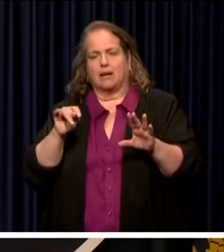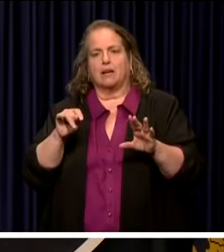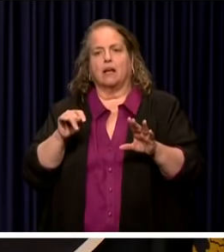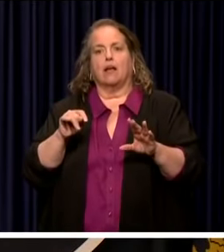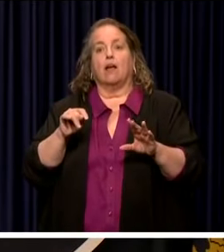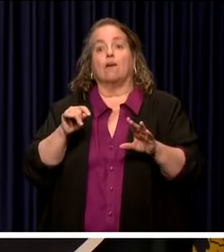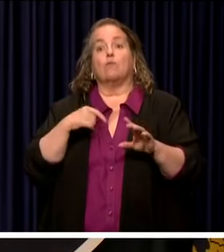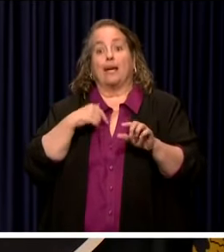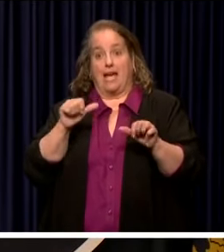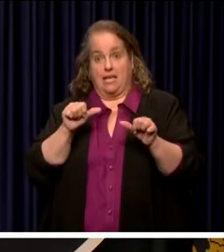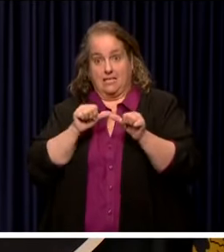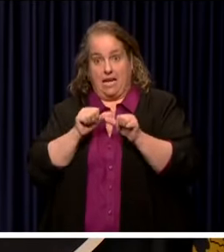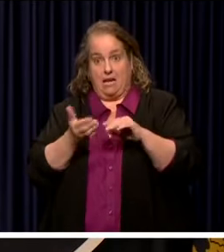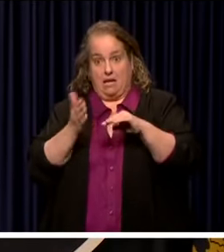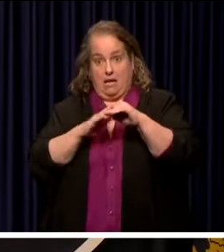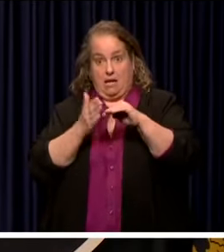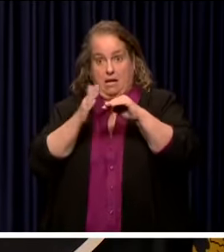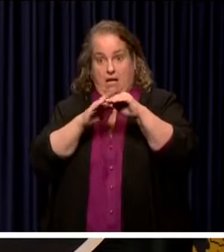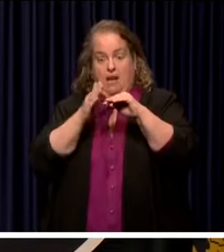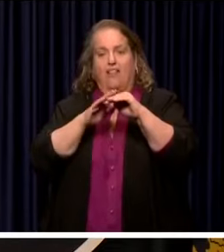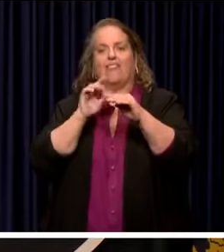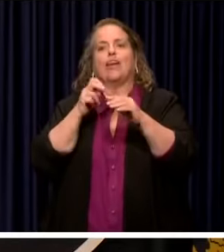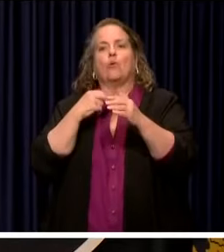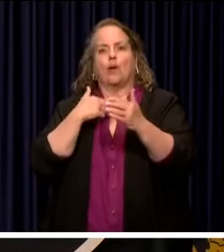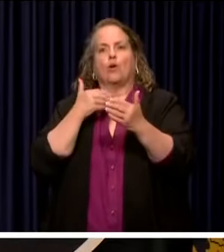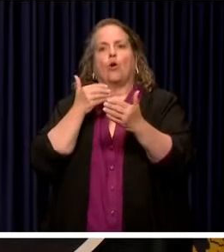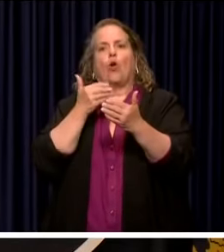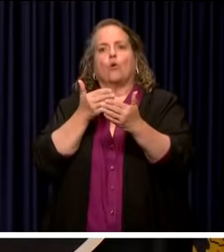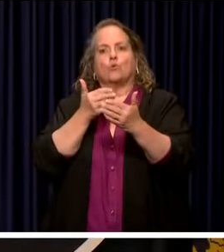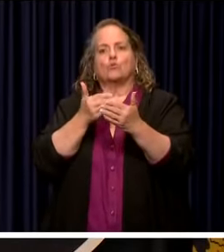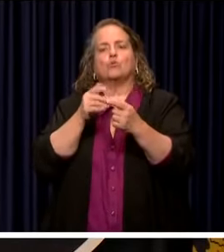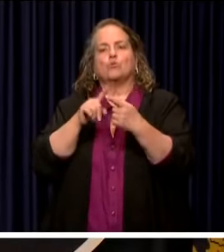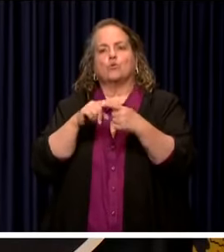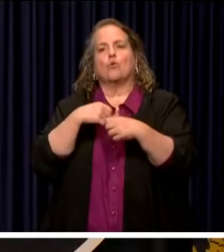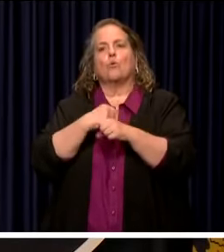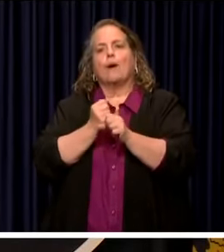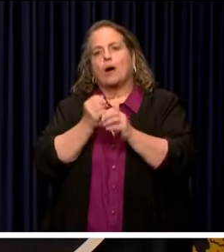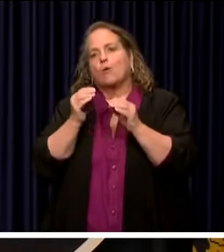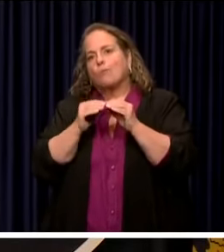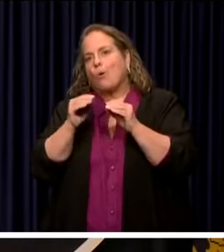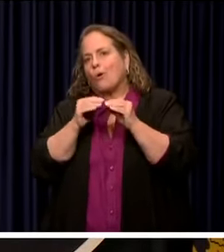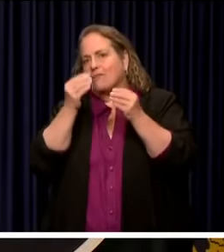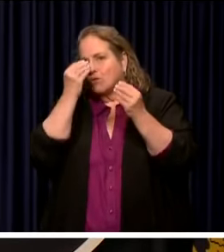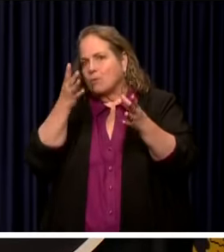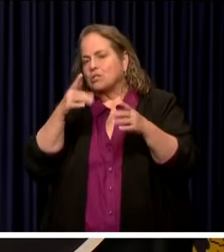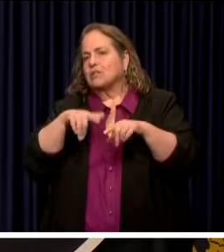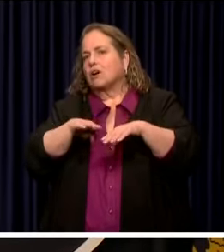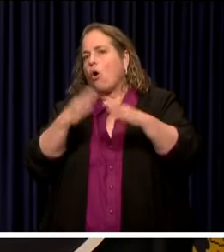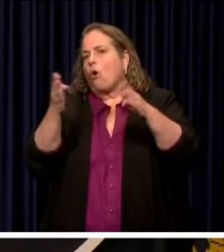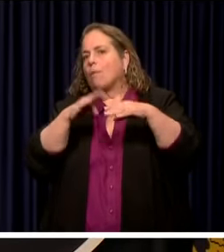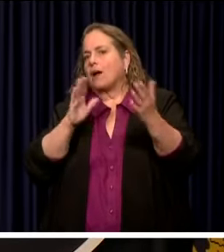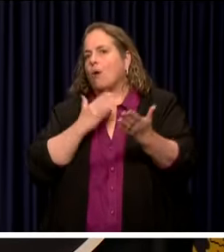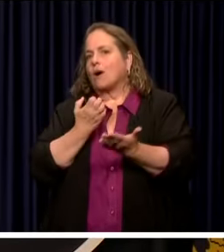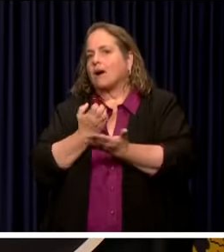COUNTED AS A COVID-19 DEATH. IS THAT TRUE FOR KENTUCKY'S CASES?